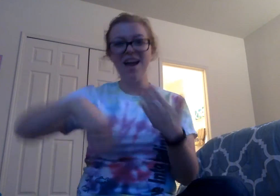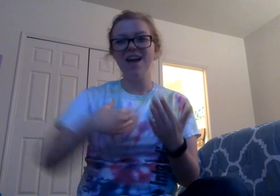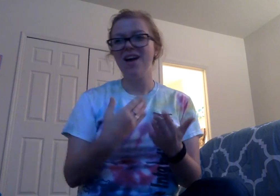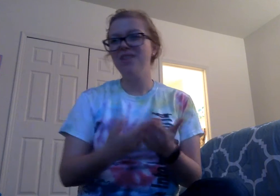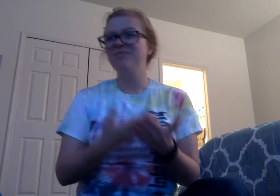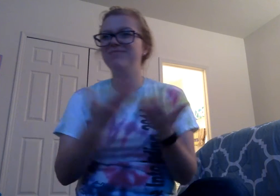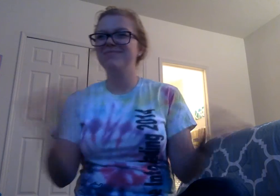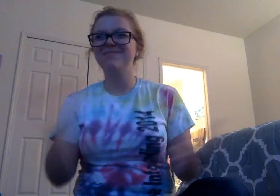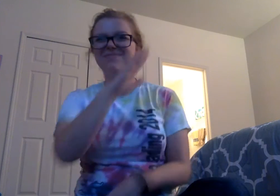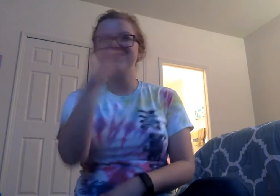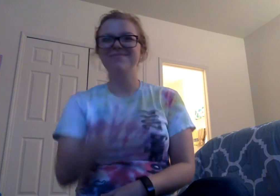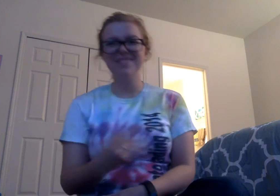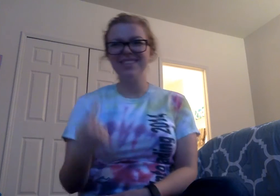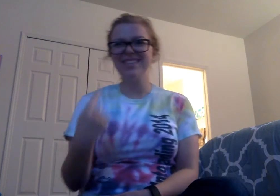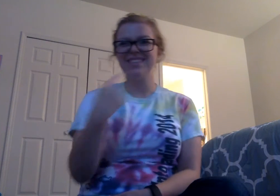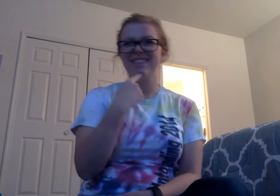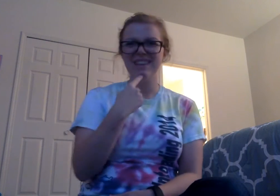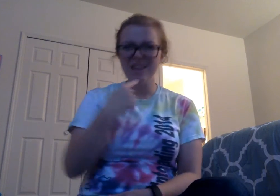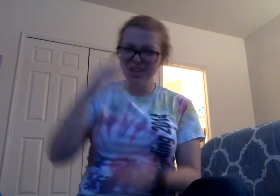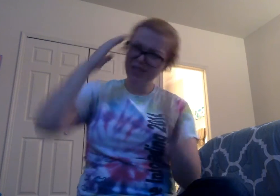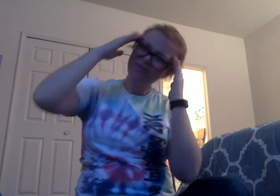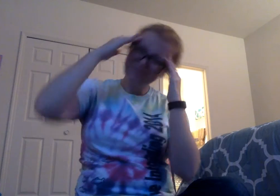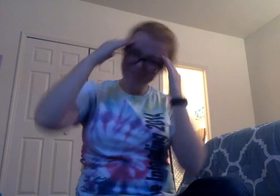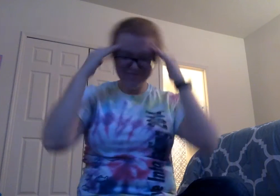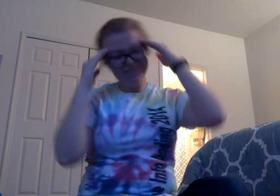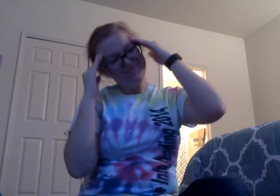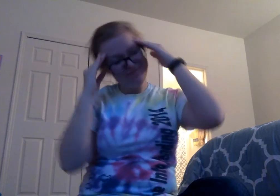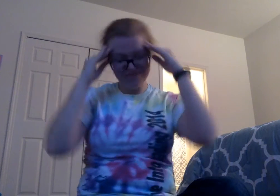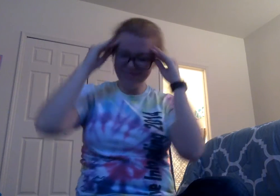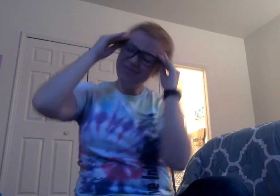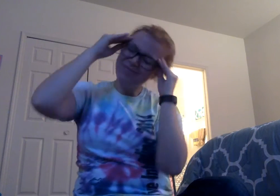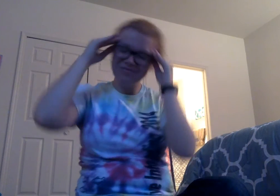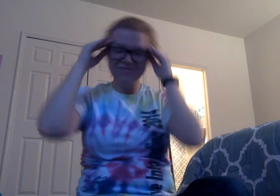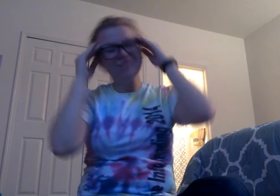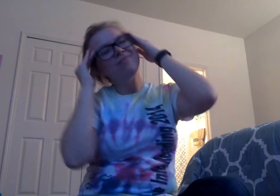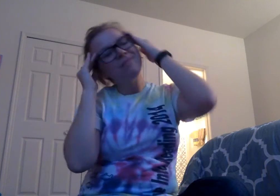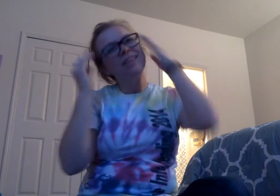ALL THINGS NEVER SAID HEADACHES